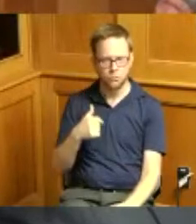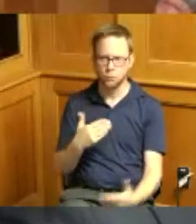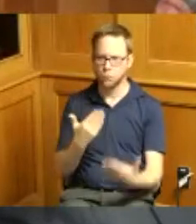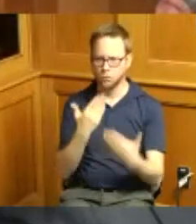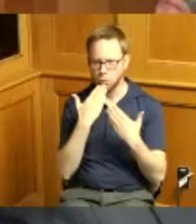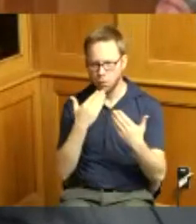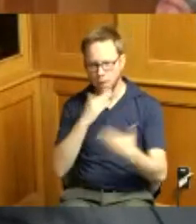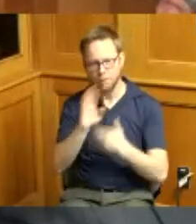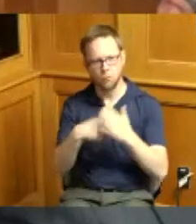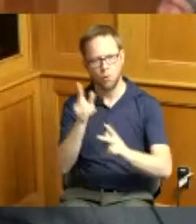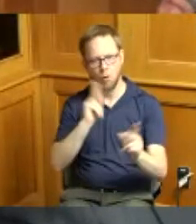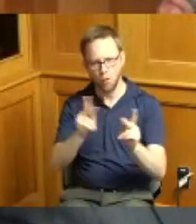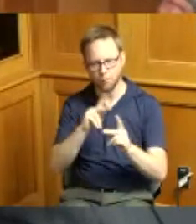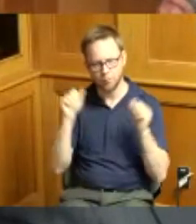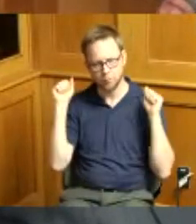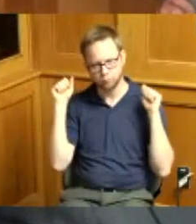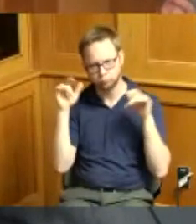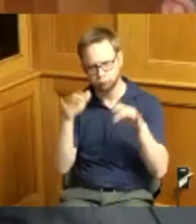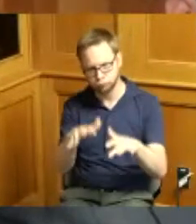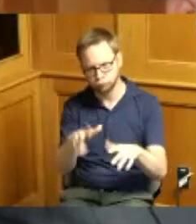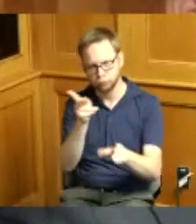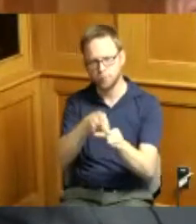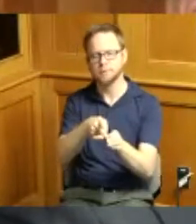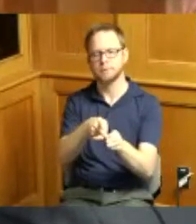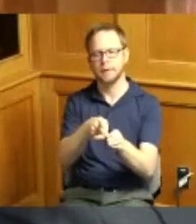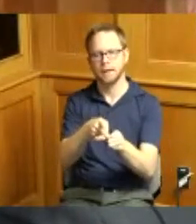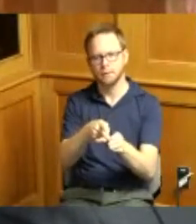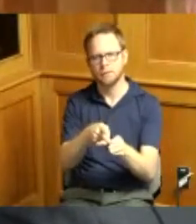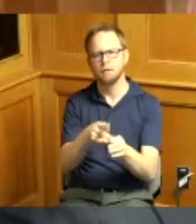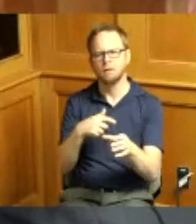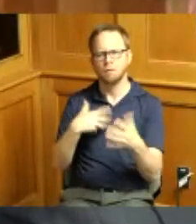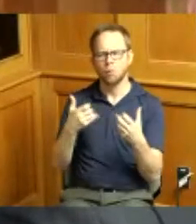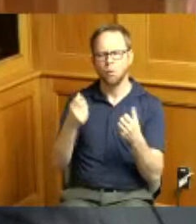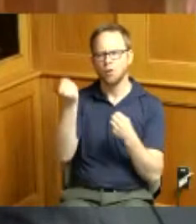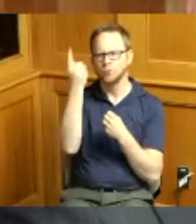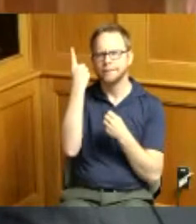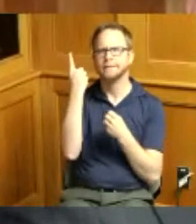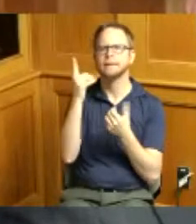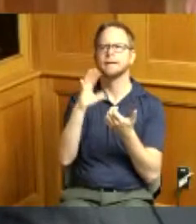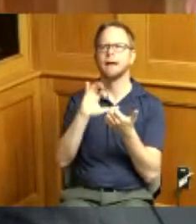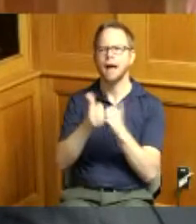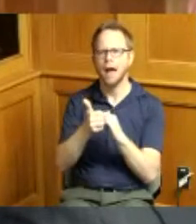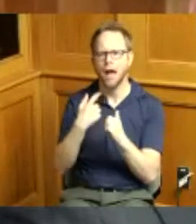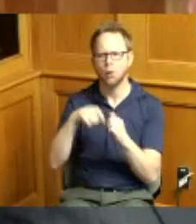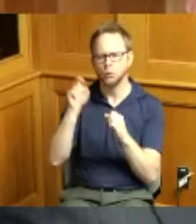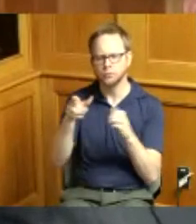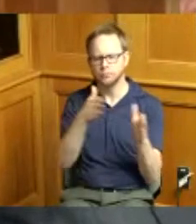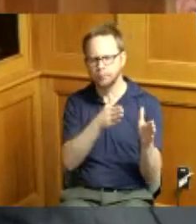and participated trying to better understand how we should strategically spend those dollars